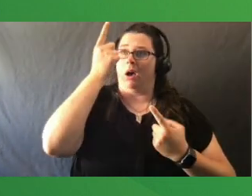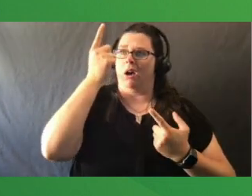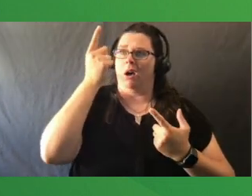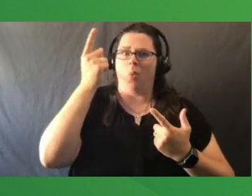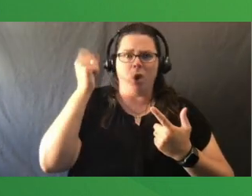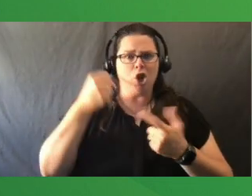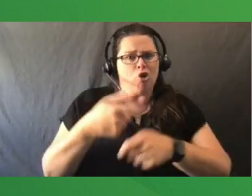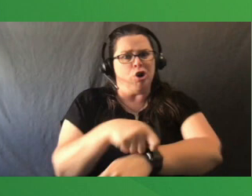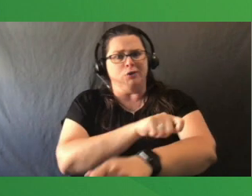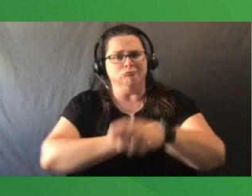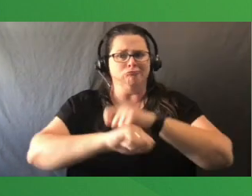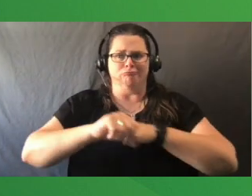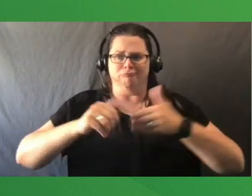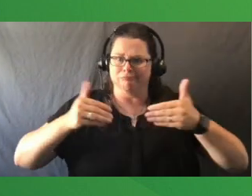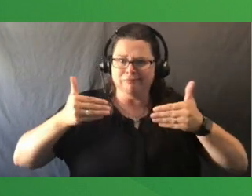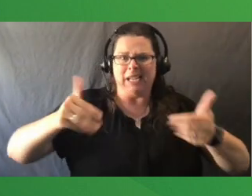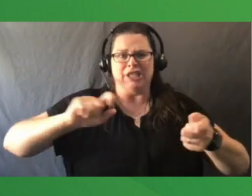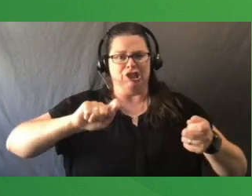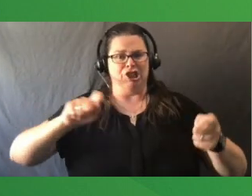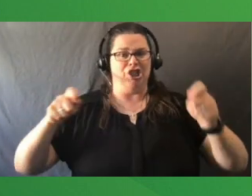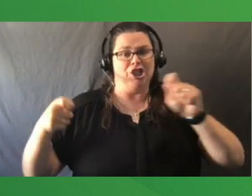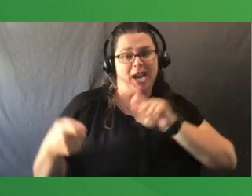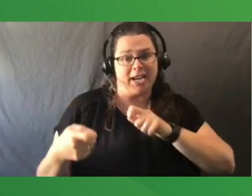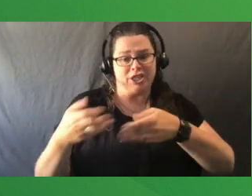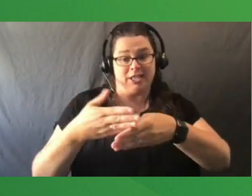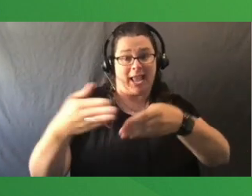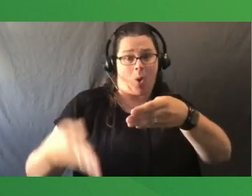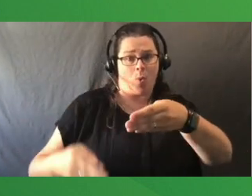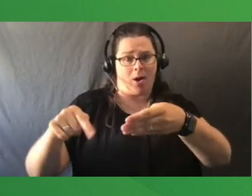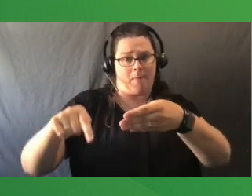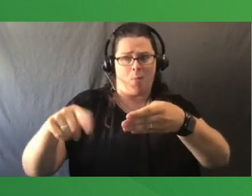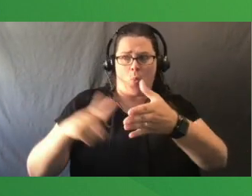of what's happening to our planet with regard to climate change.